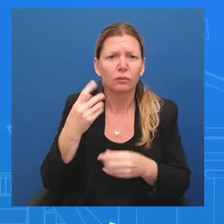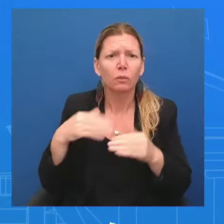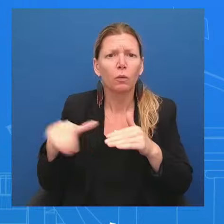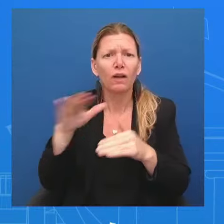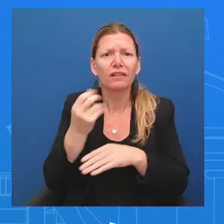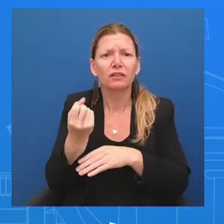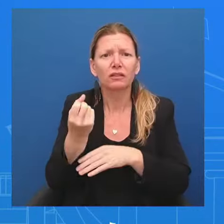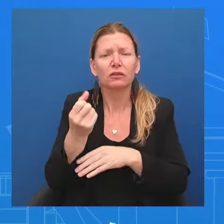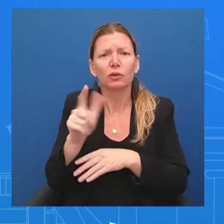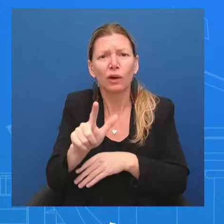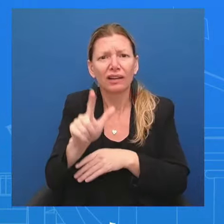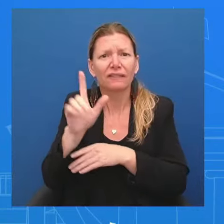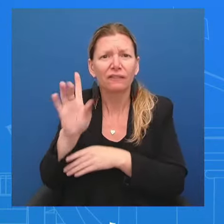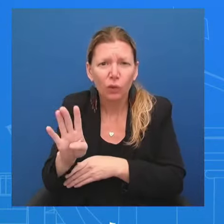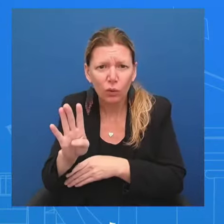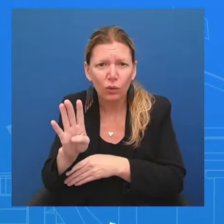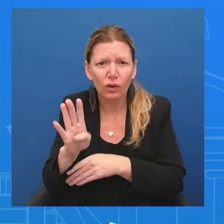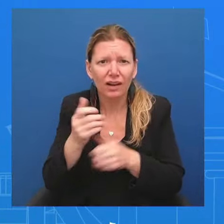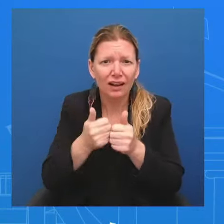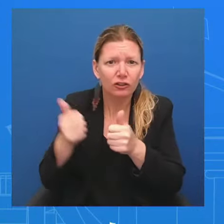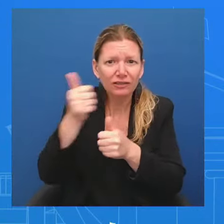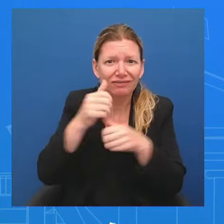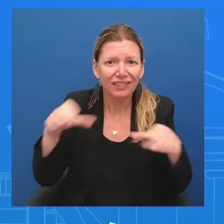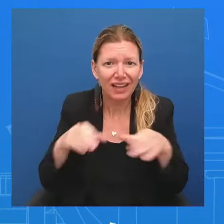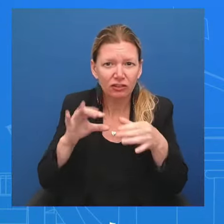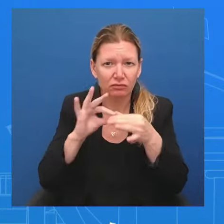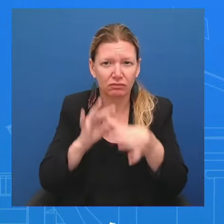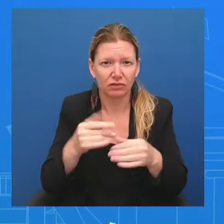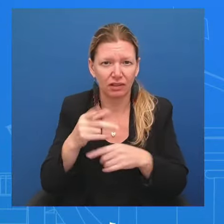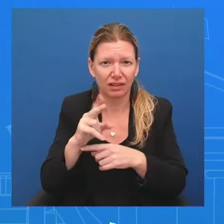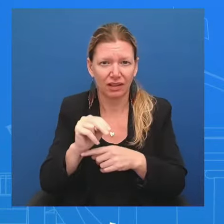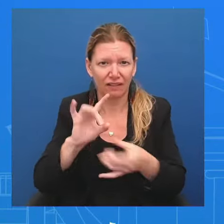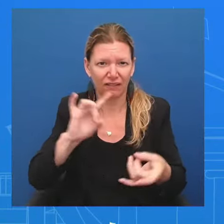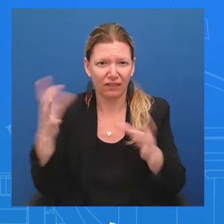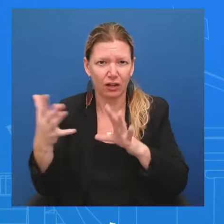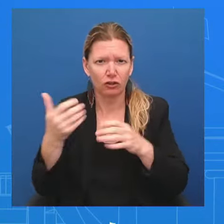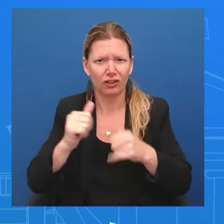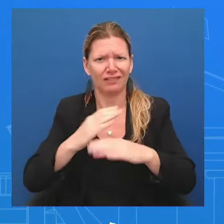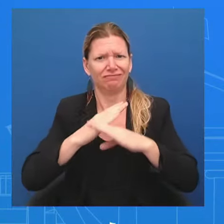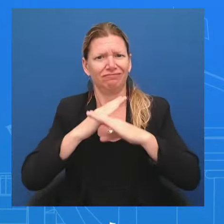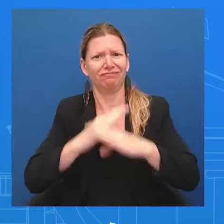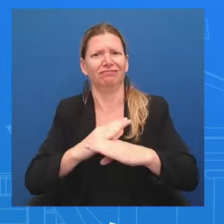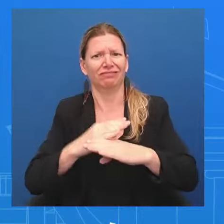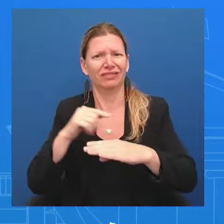As you know, there was a bipartisan bill that was passed about two years ago now, going to be two years ago.